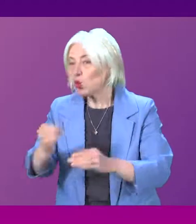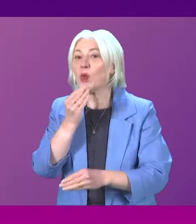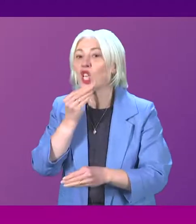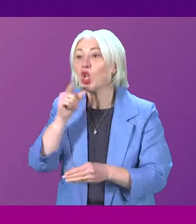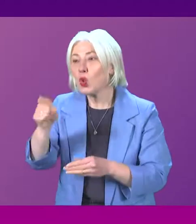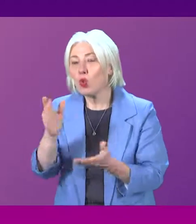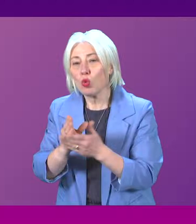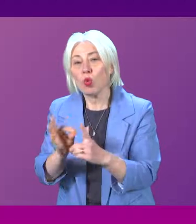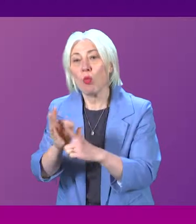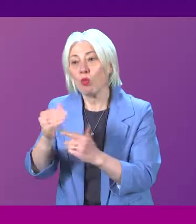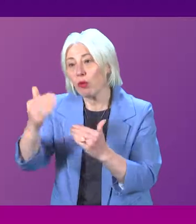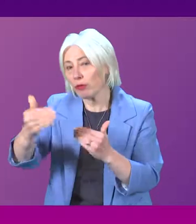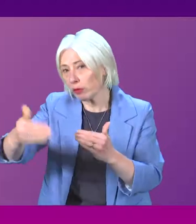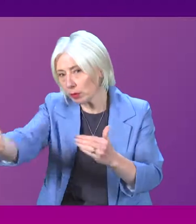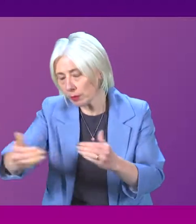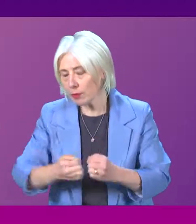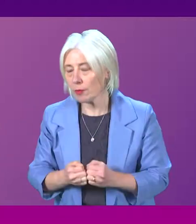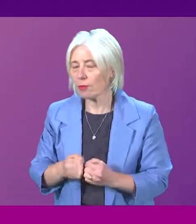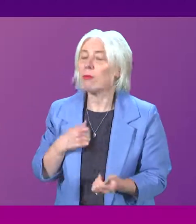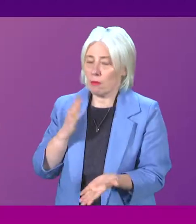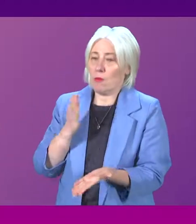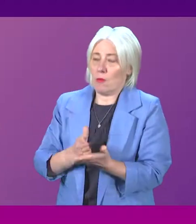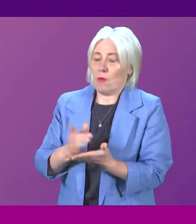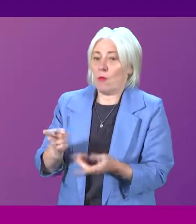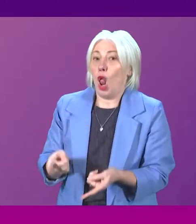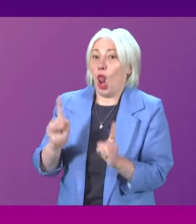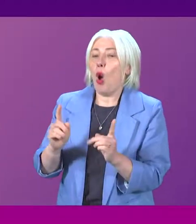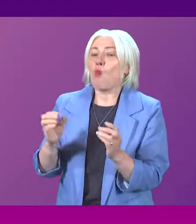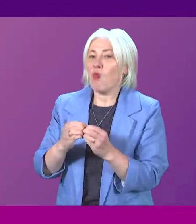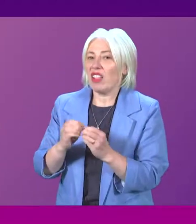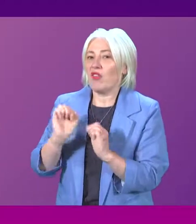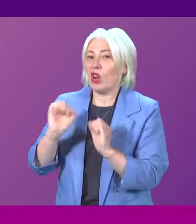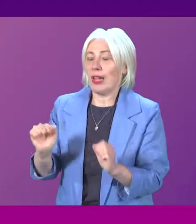I am also assured that Lord Brailsford will undertake the role of chair in an inclusive